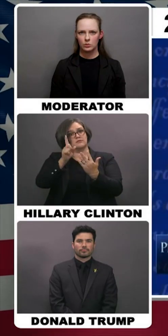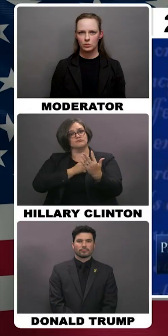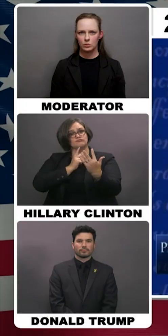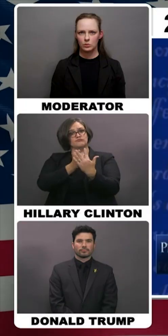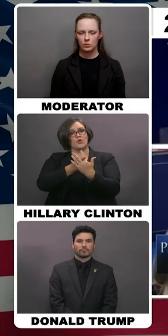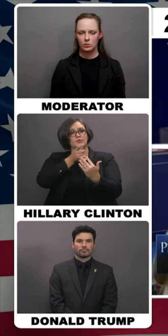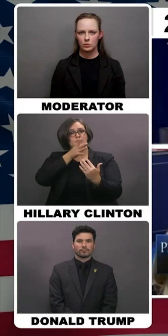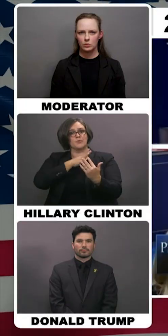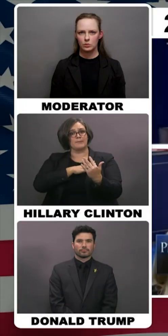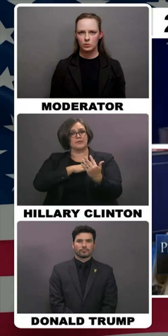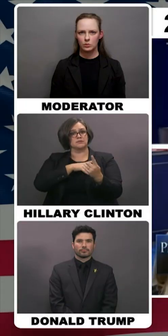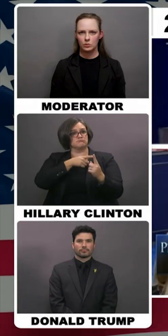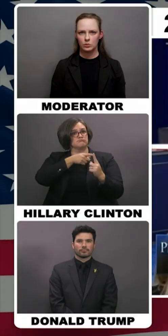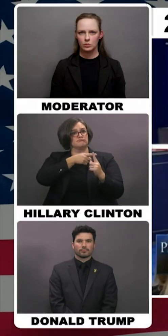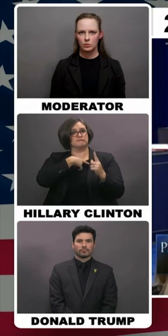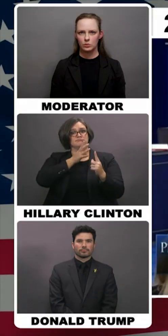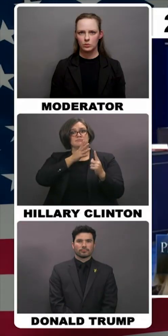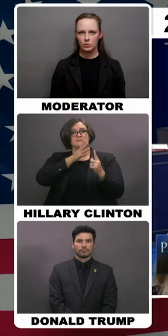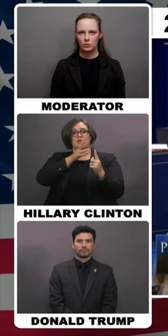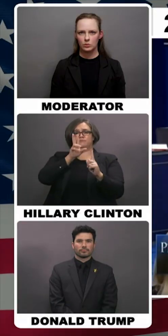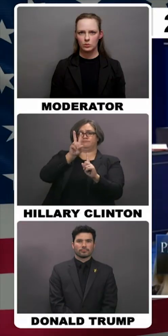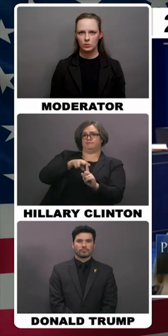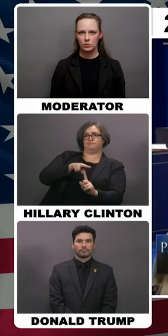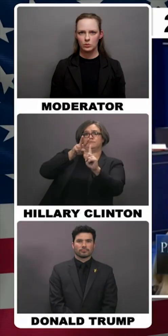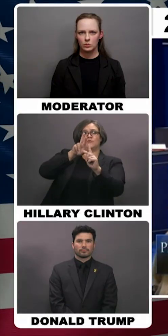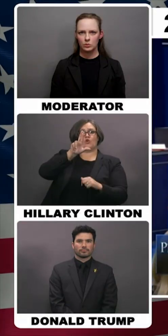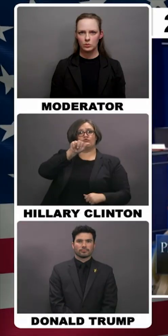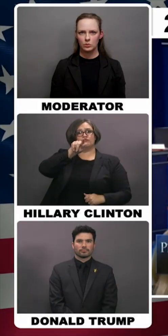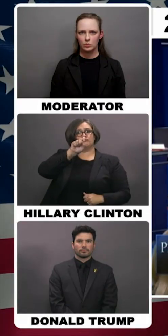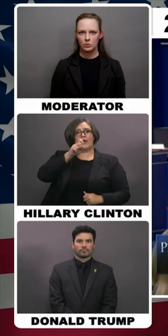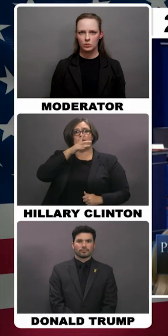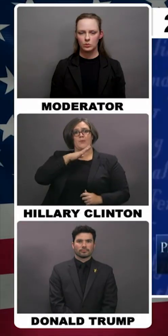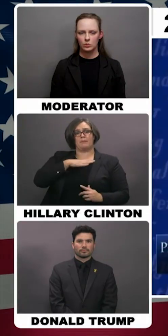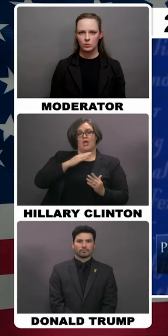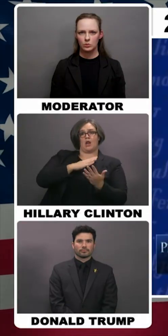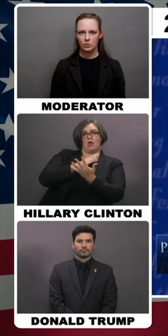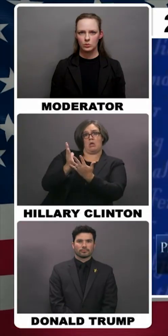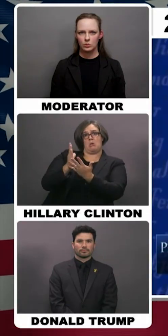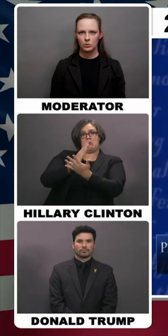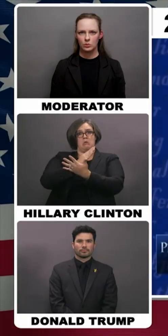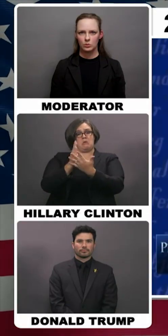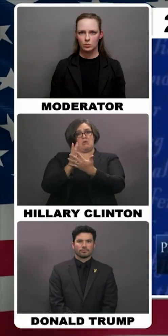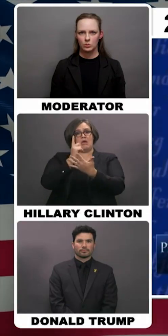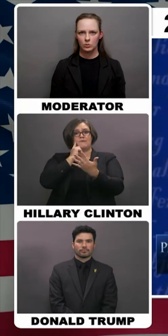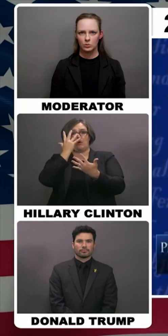We've seen him rate women on their appearance ranking them from one to 10.